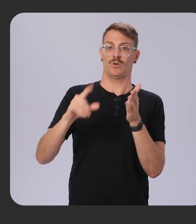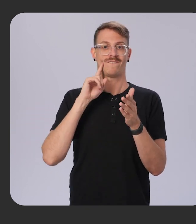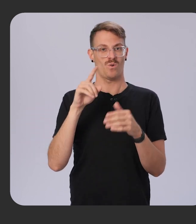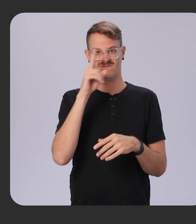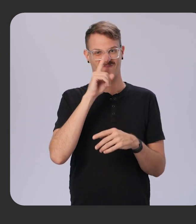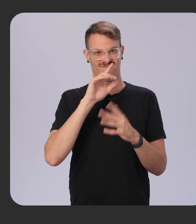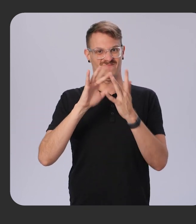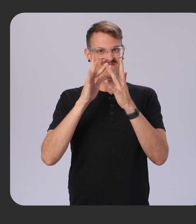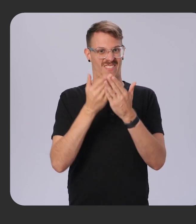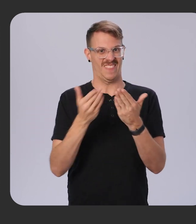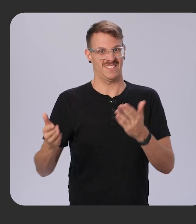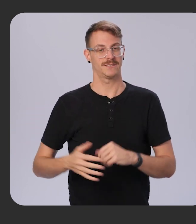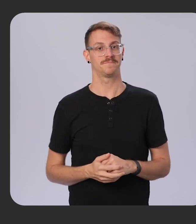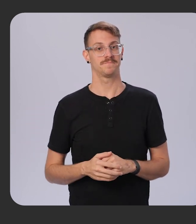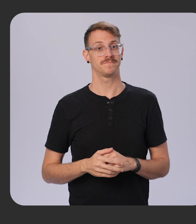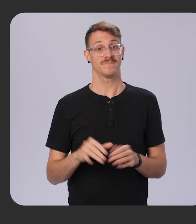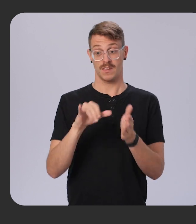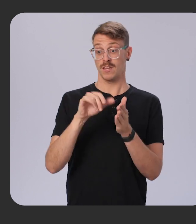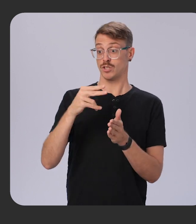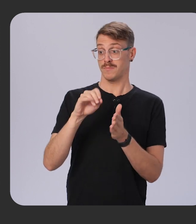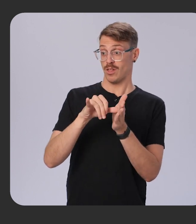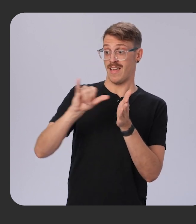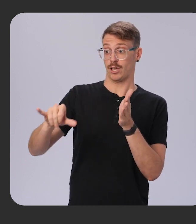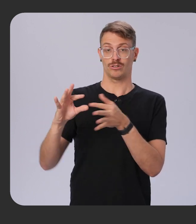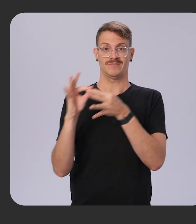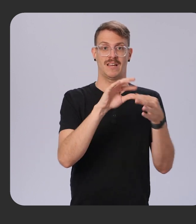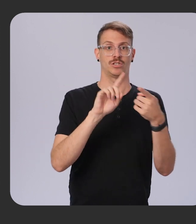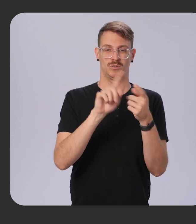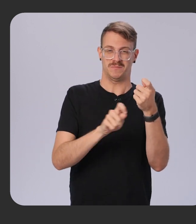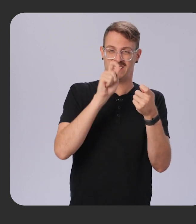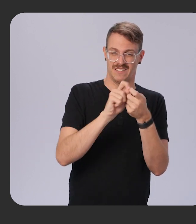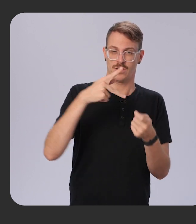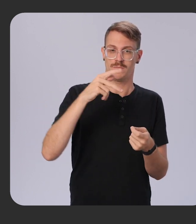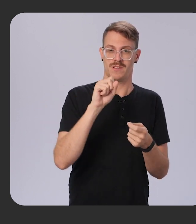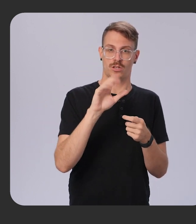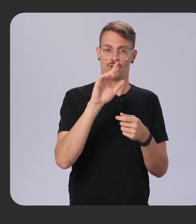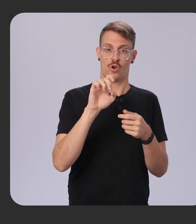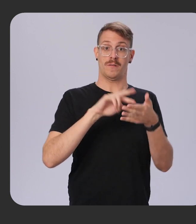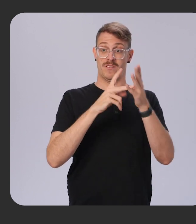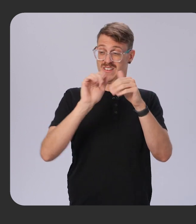Geospatial anchors are tied to a specific GPS coordinate. So they can be placed anywhere in the world